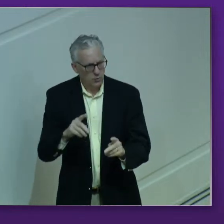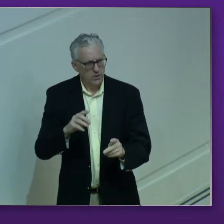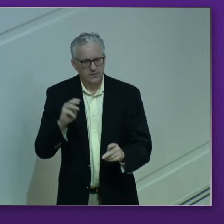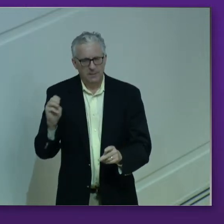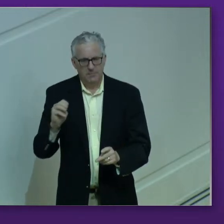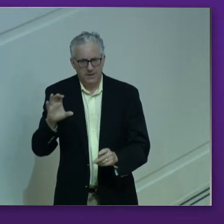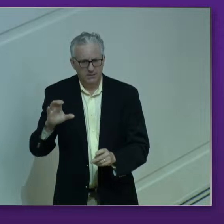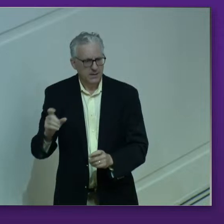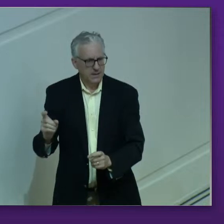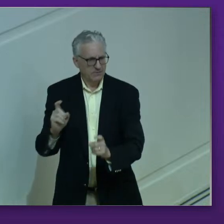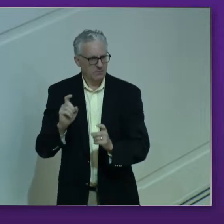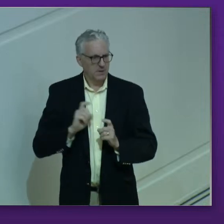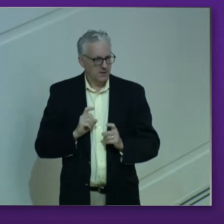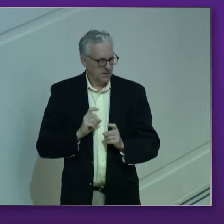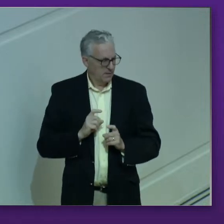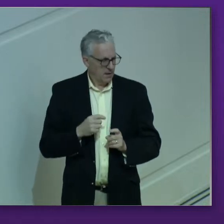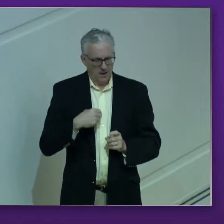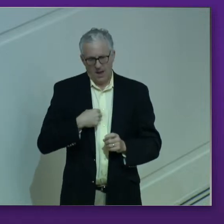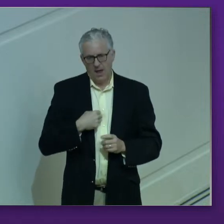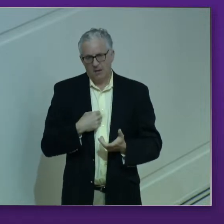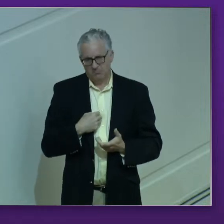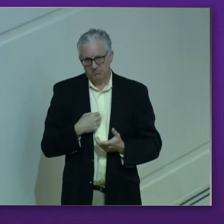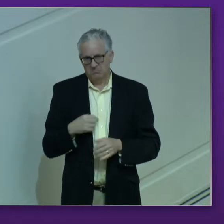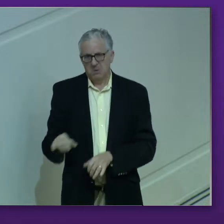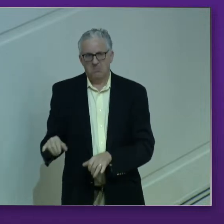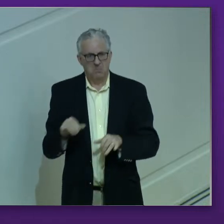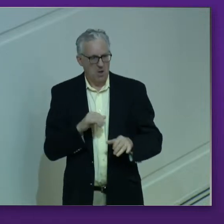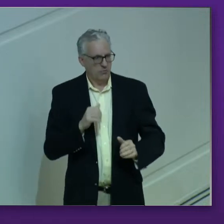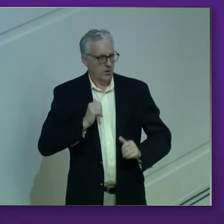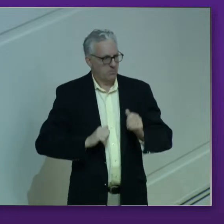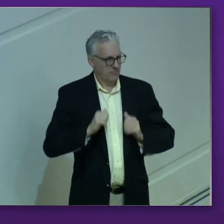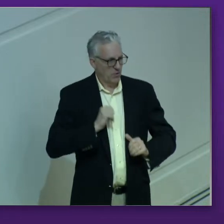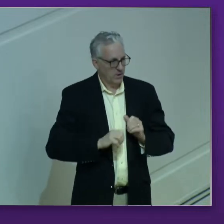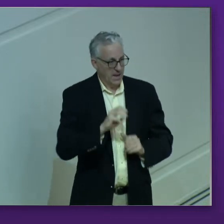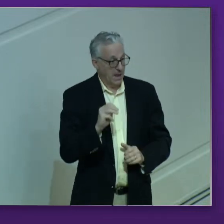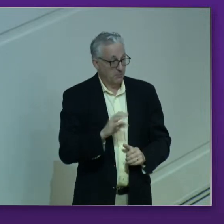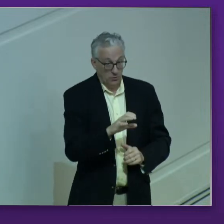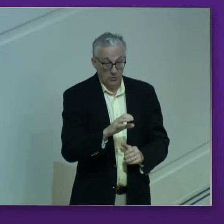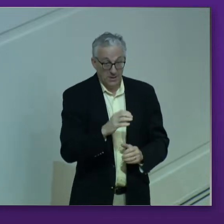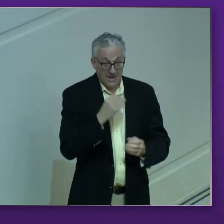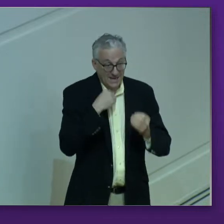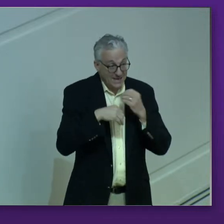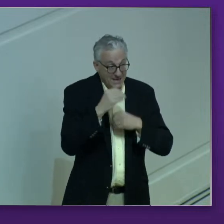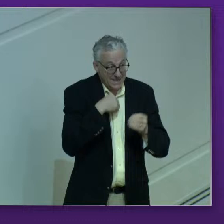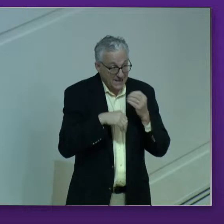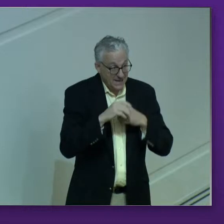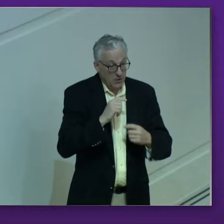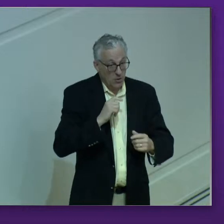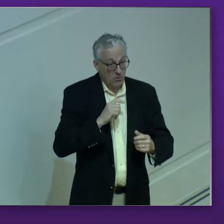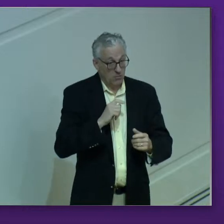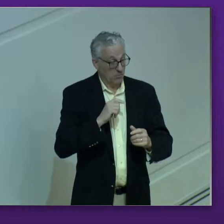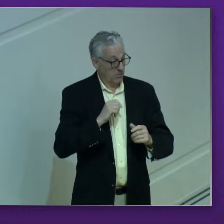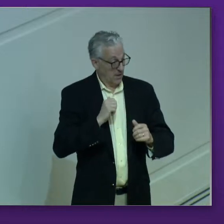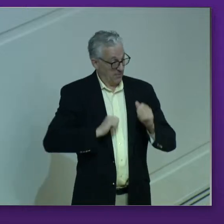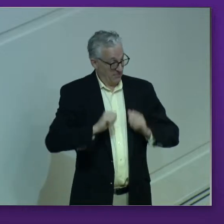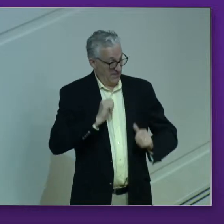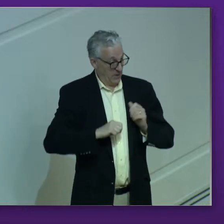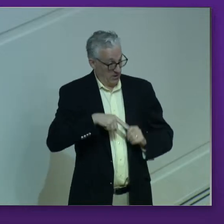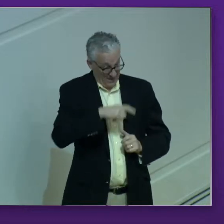SAYS AND I QUOTE "I'VE LEARNED AND IMPROVED UPON MY CRAFT DURING MY TIME AT MC I'M VERY GRATEFUL FOR ALL THE